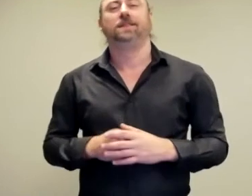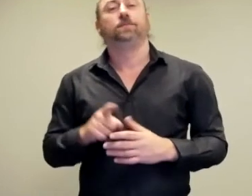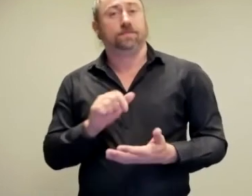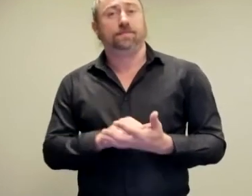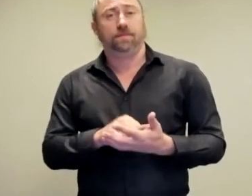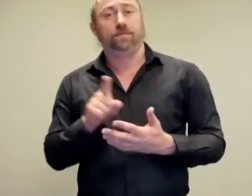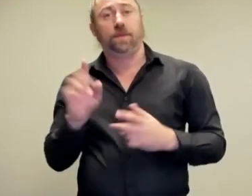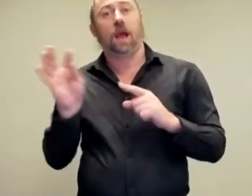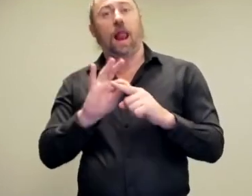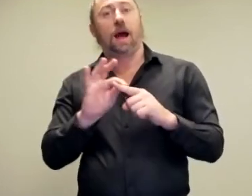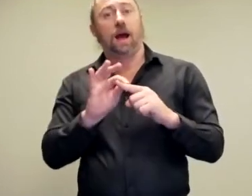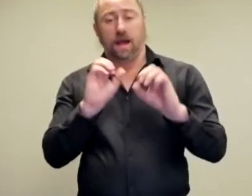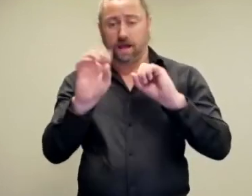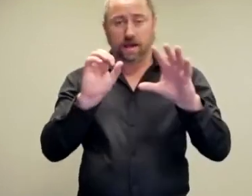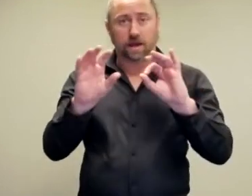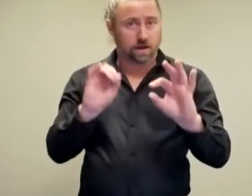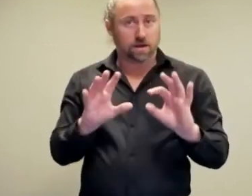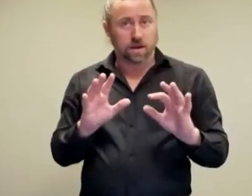the colours were actually based on